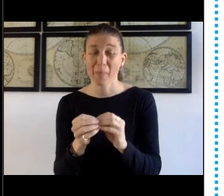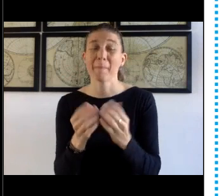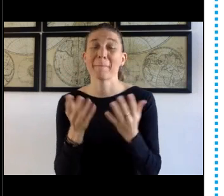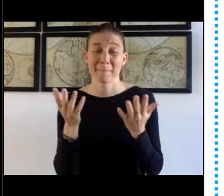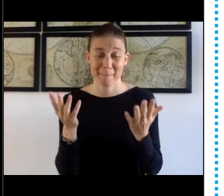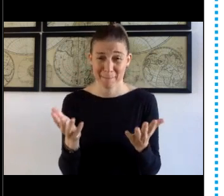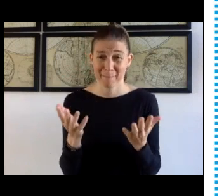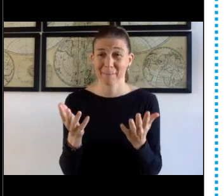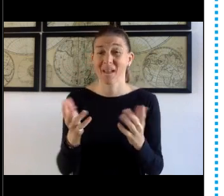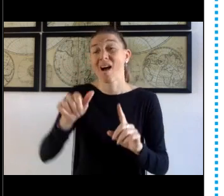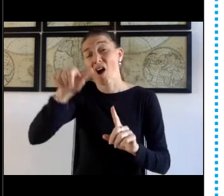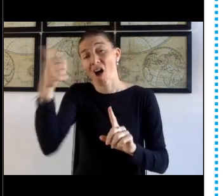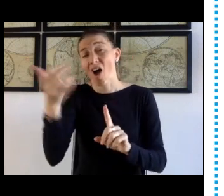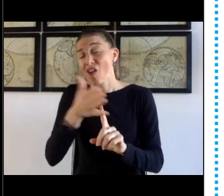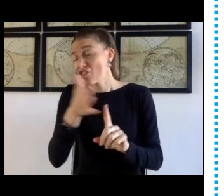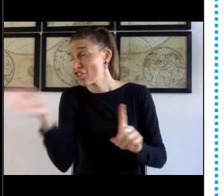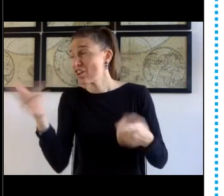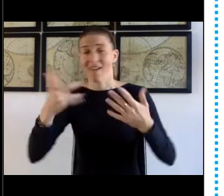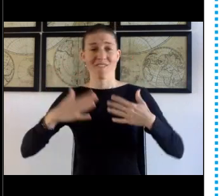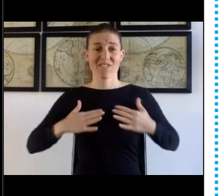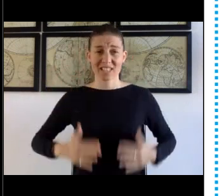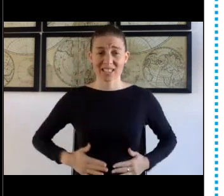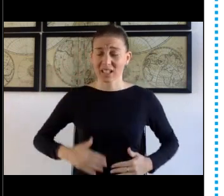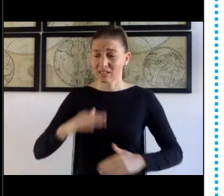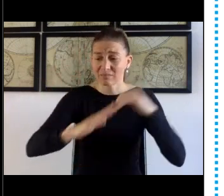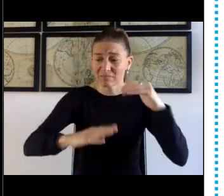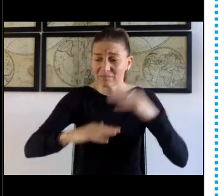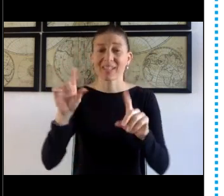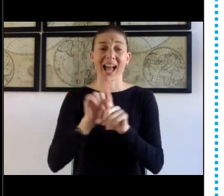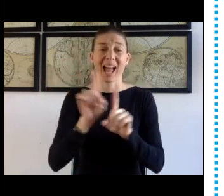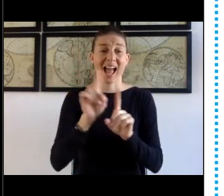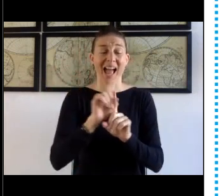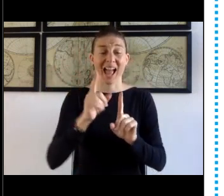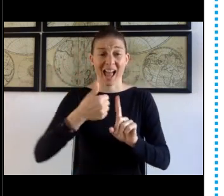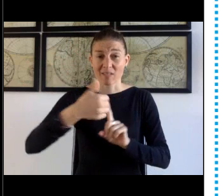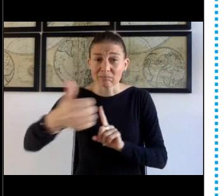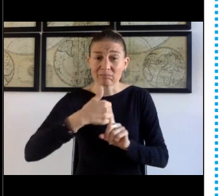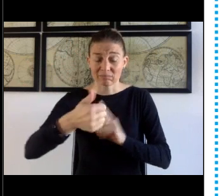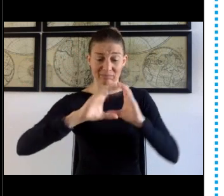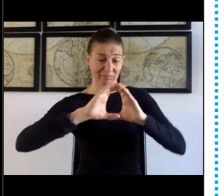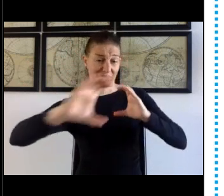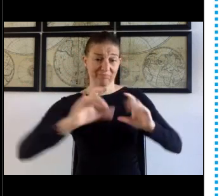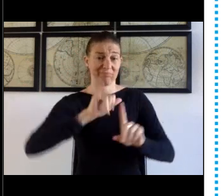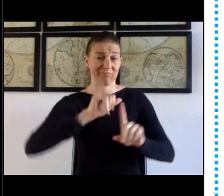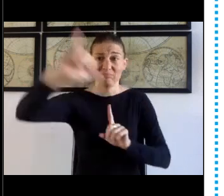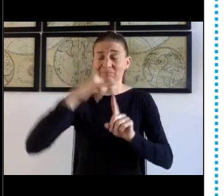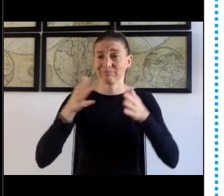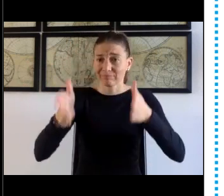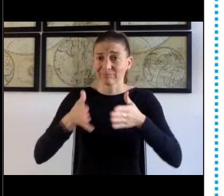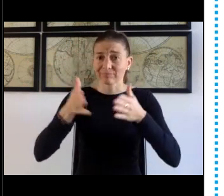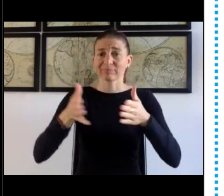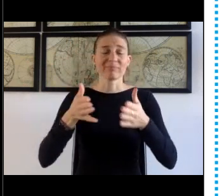in terms of physical infrastructure and vehicles. What we've included as for transport under the Accessibility Act is